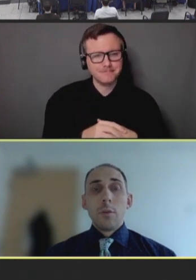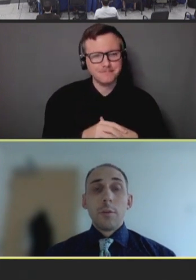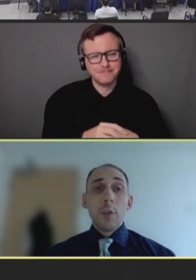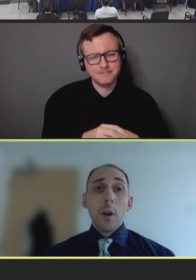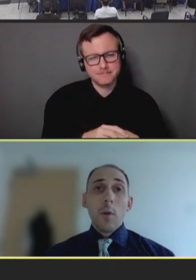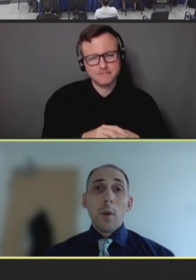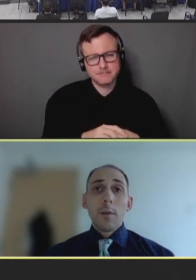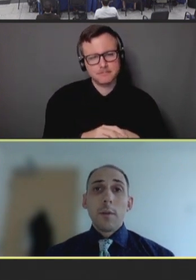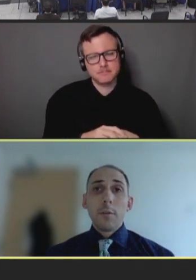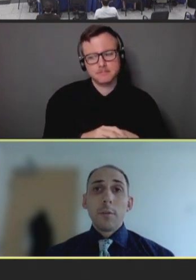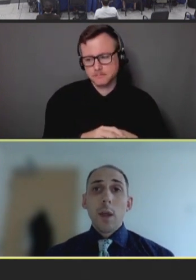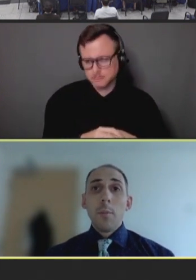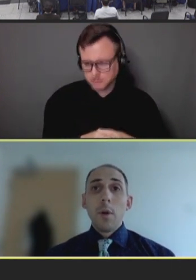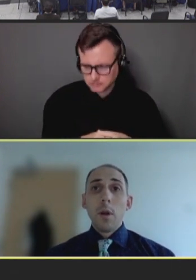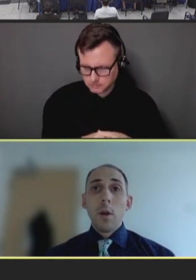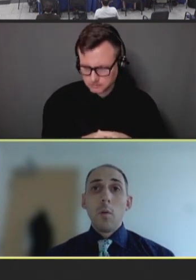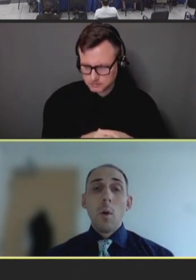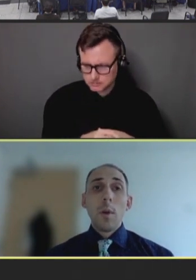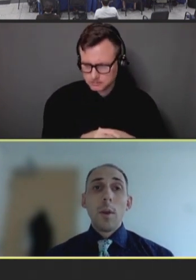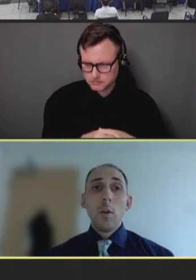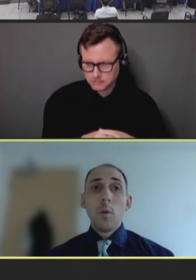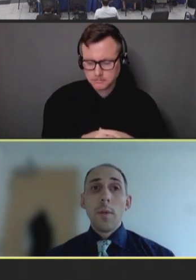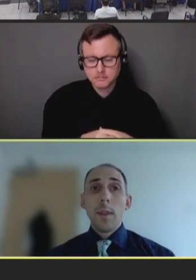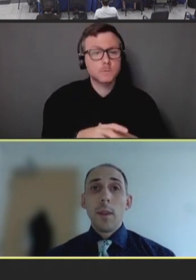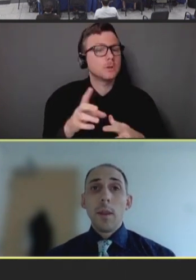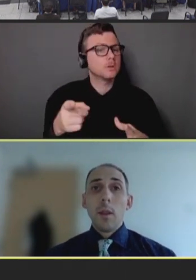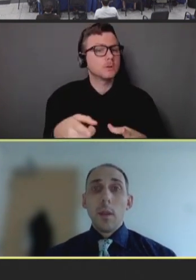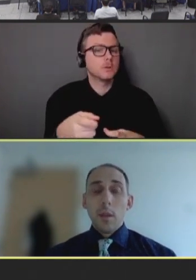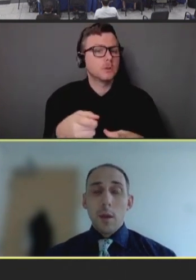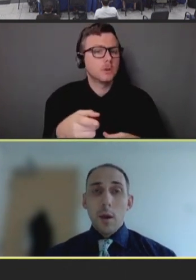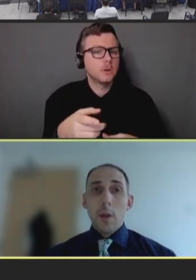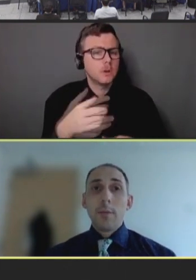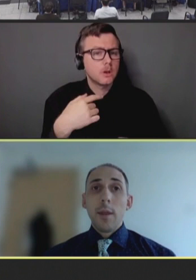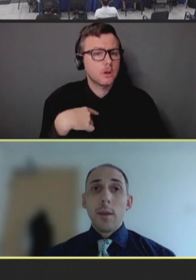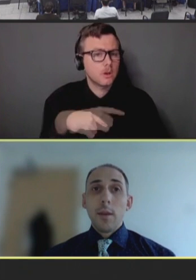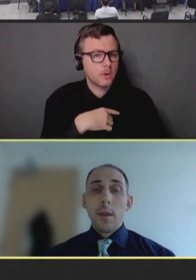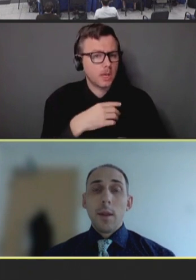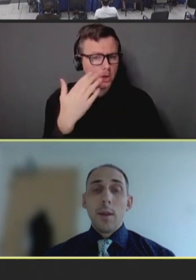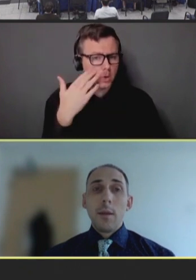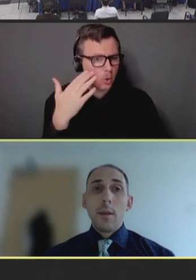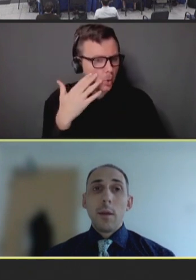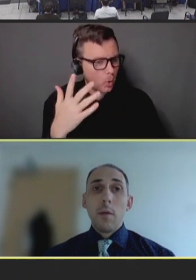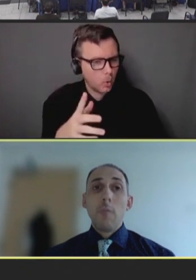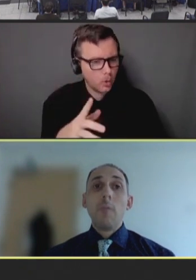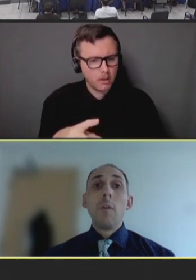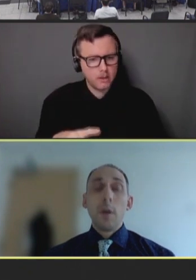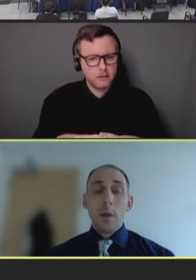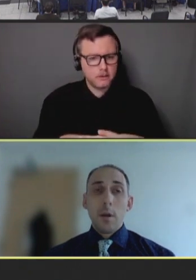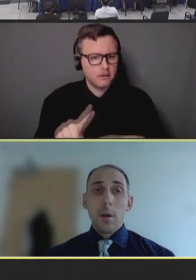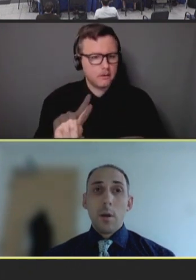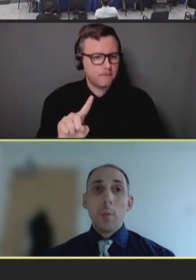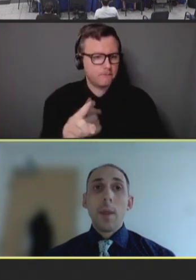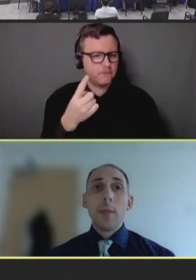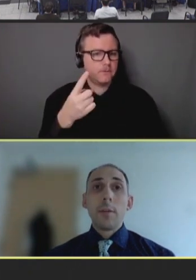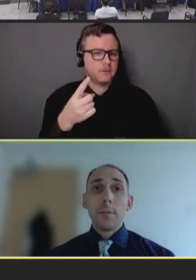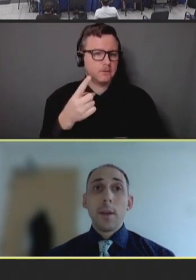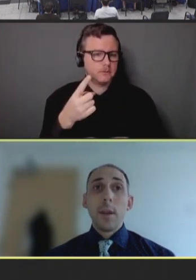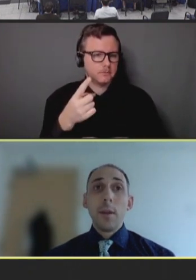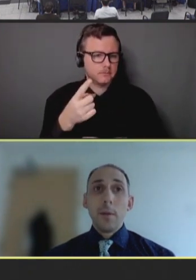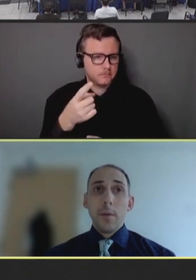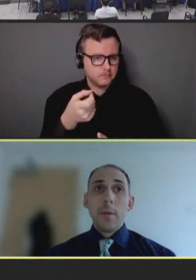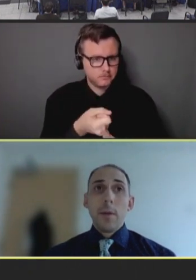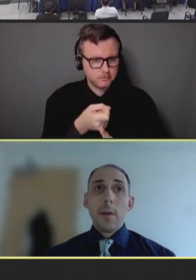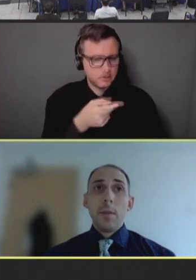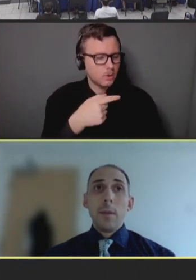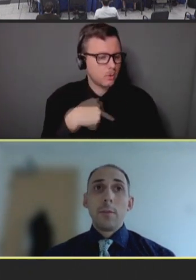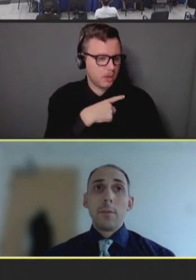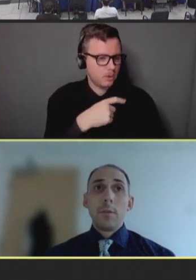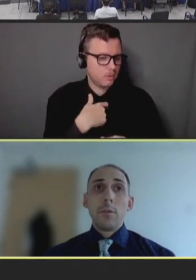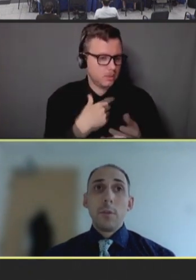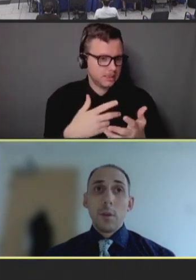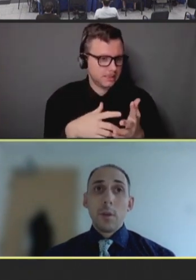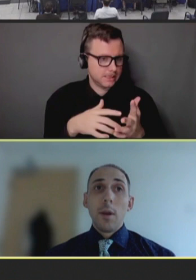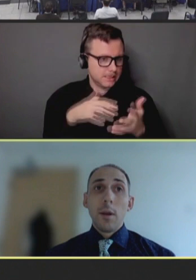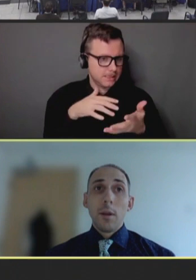To start, I wanted to describe what we knew at the onset and of our plan to study these